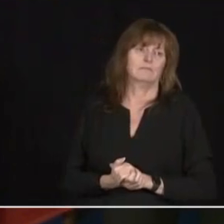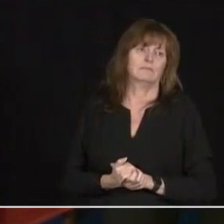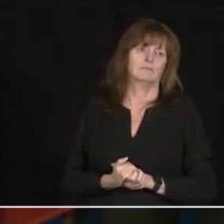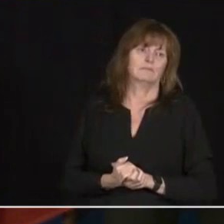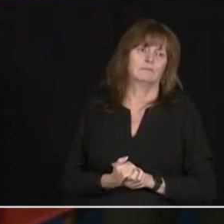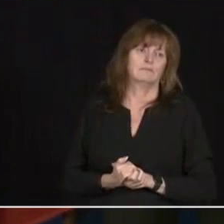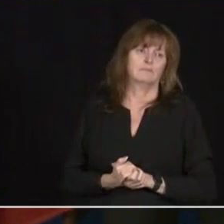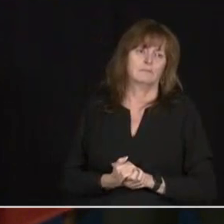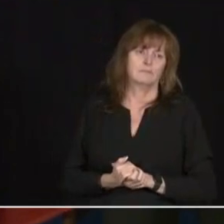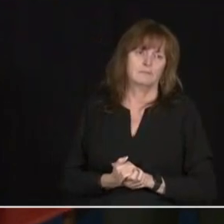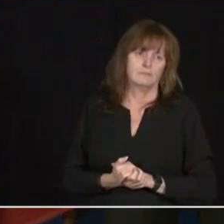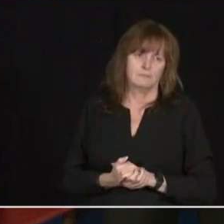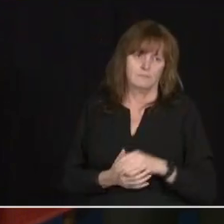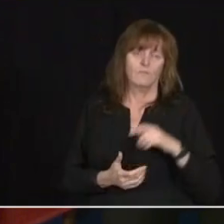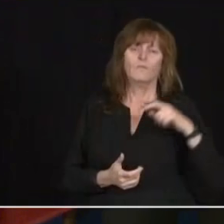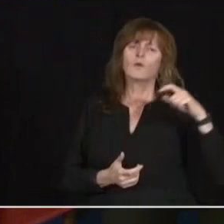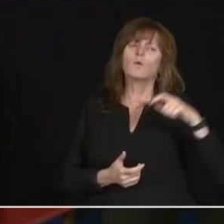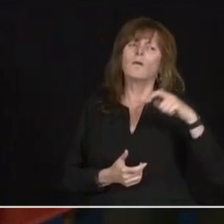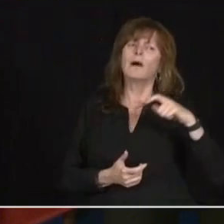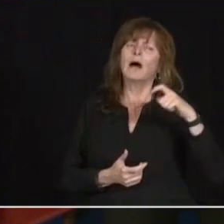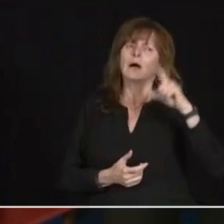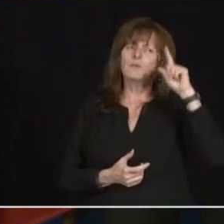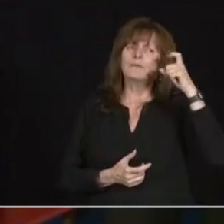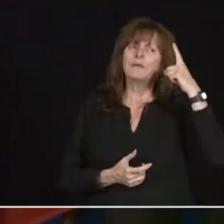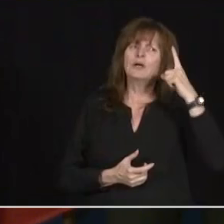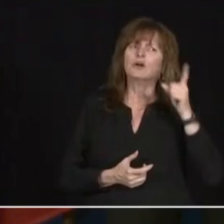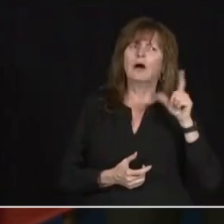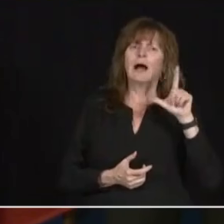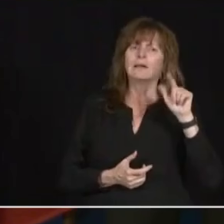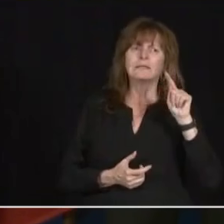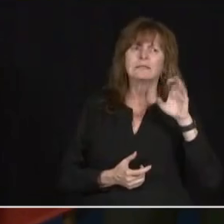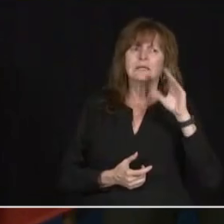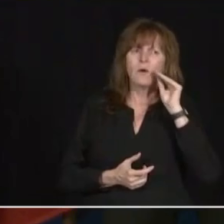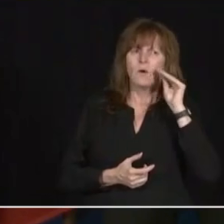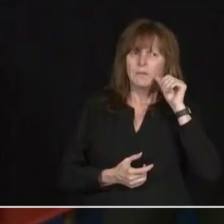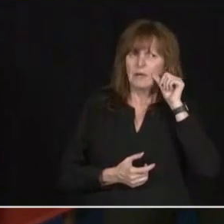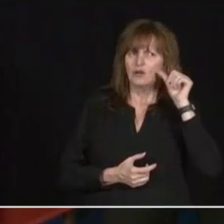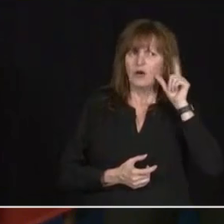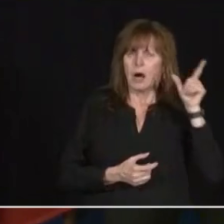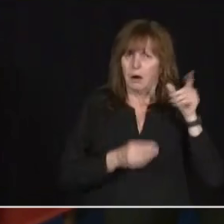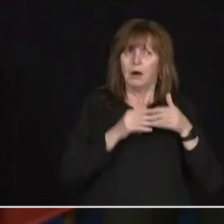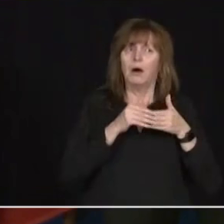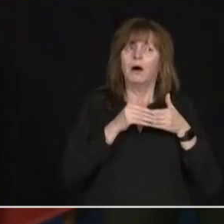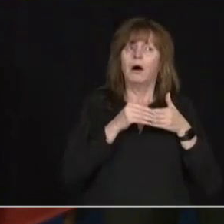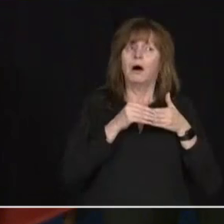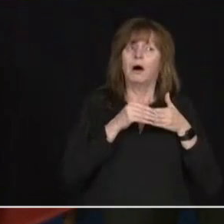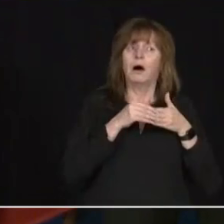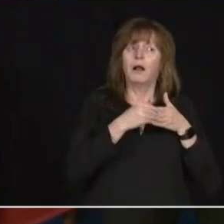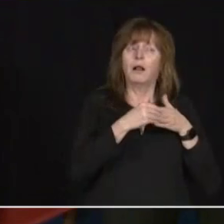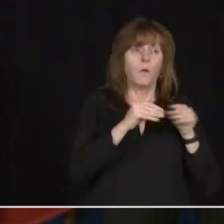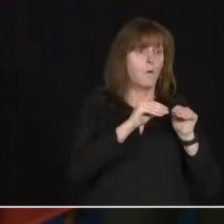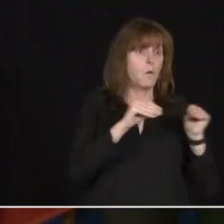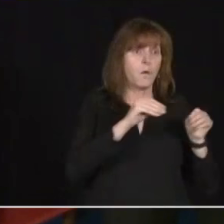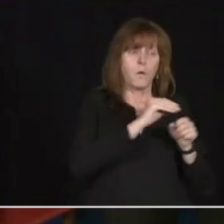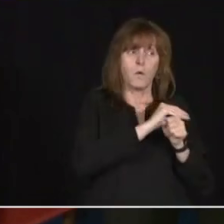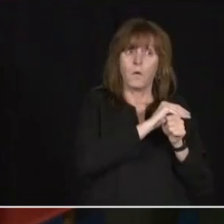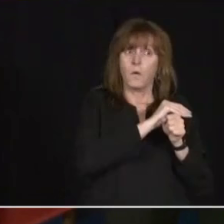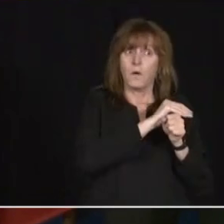numbers. Premier Lago eased some restrictions on long-term care homes yesterday where there are no outbreaks.